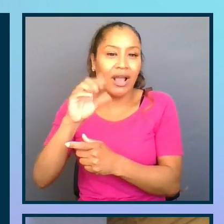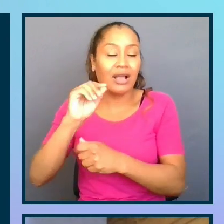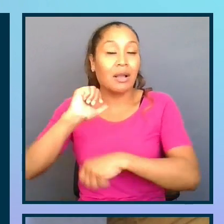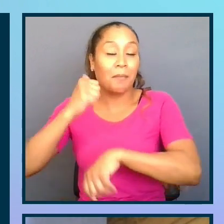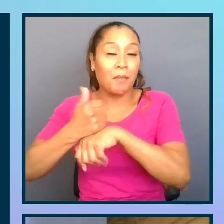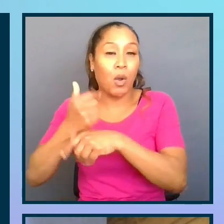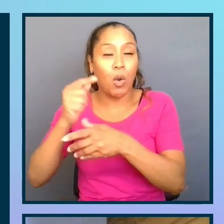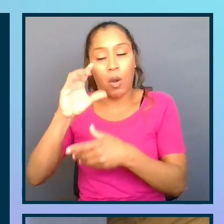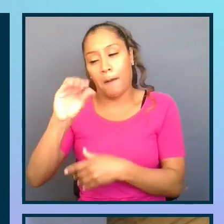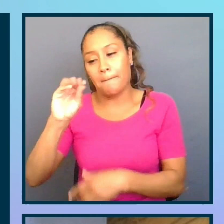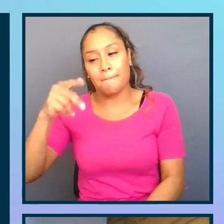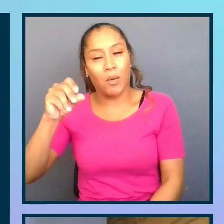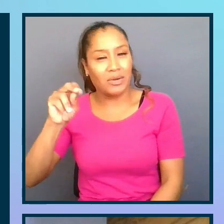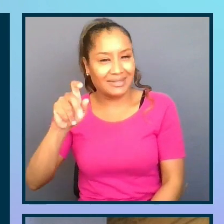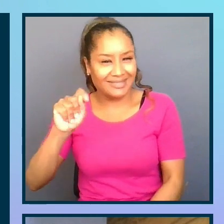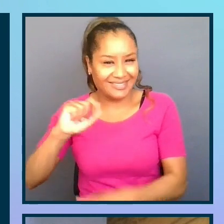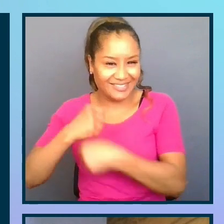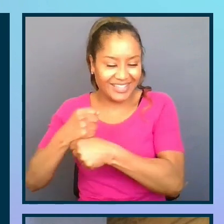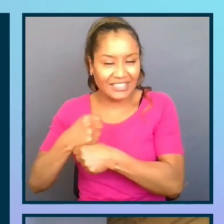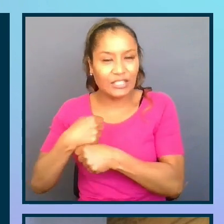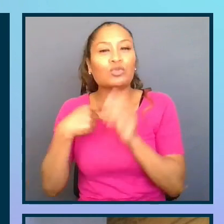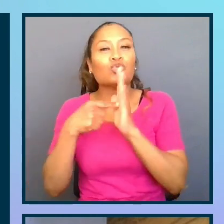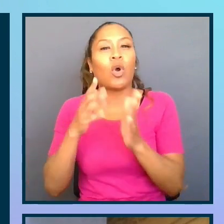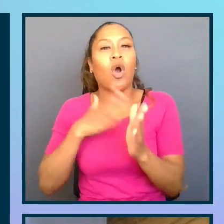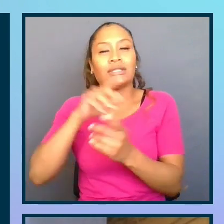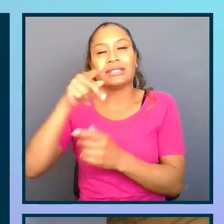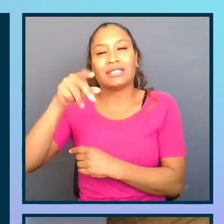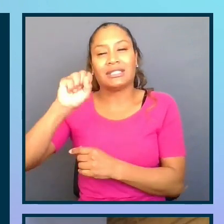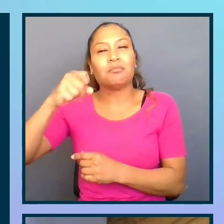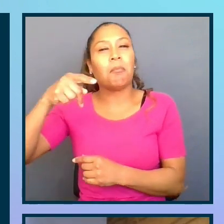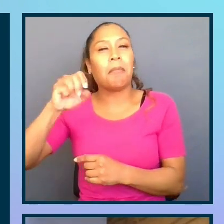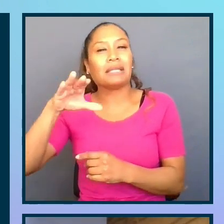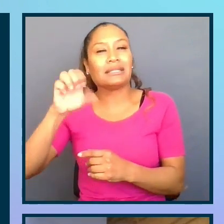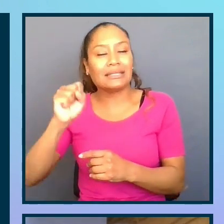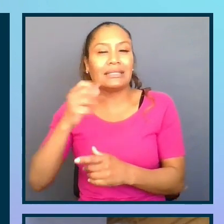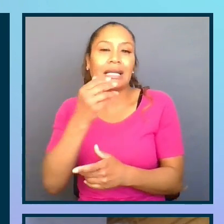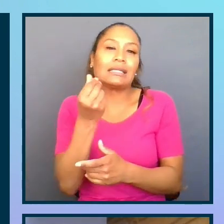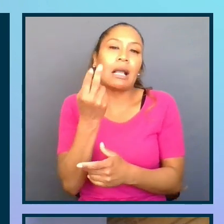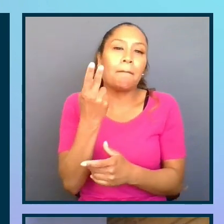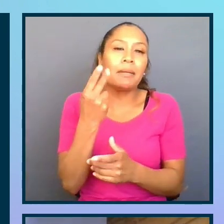I'm gonna show you some examples from the specs and do a couple of demos of the mobile banking app.